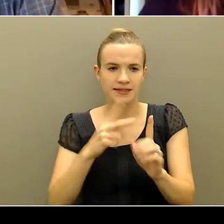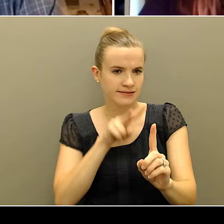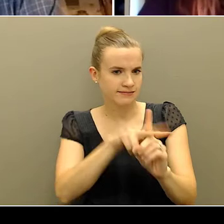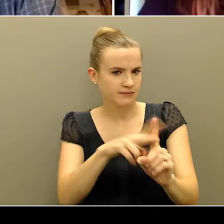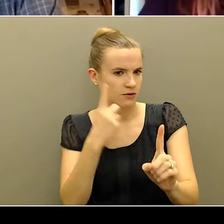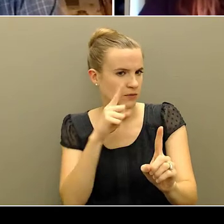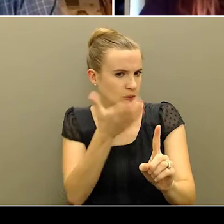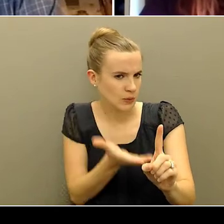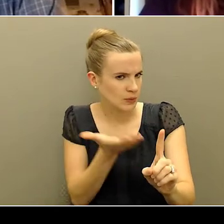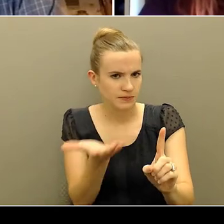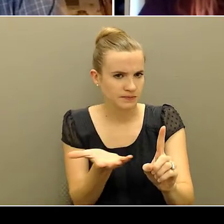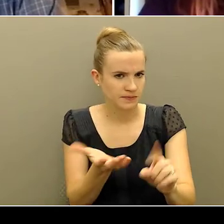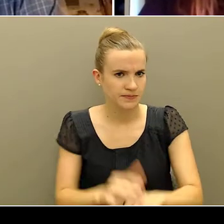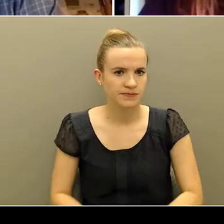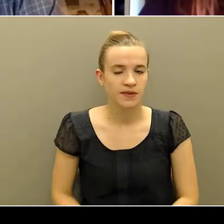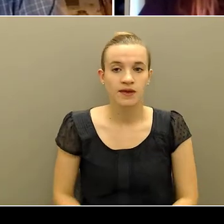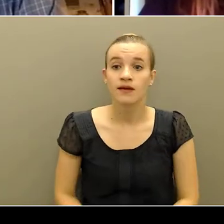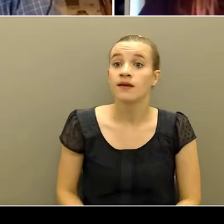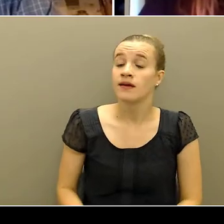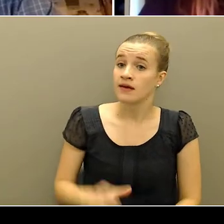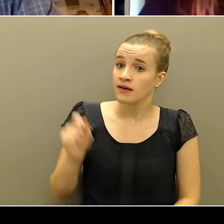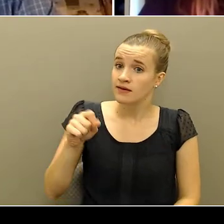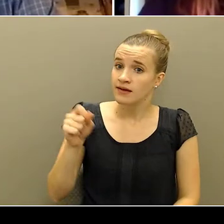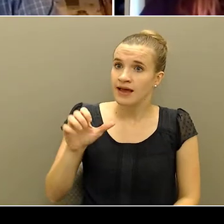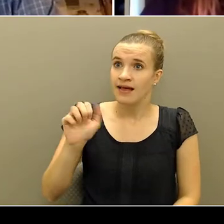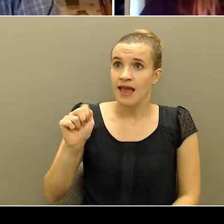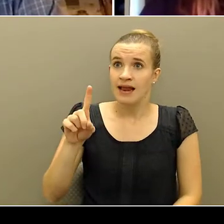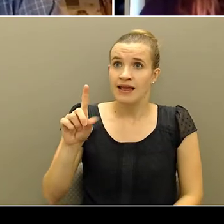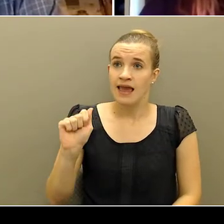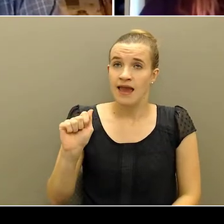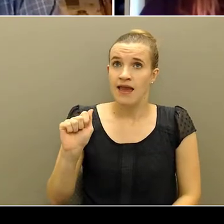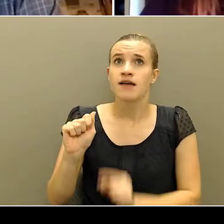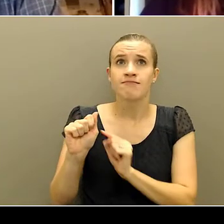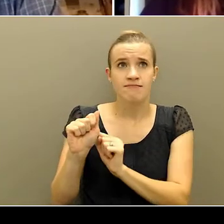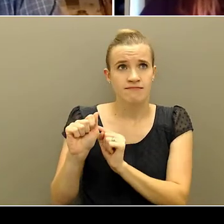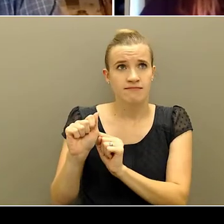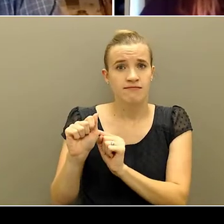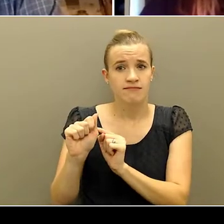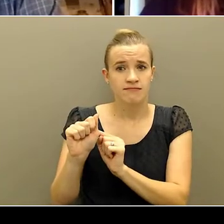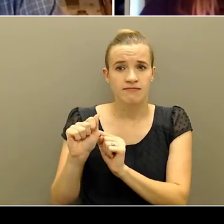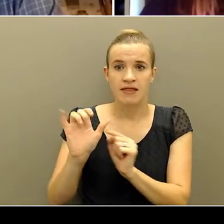Ashley: The ADA means to me, when I, when I hear the ADA, I think